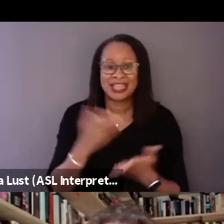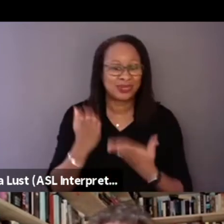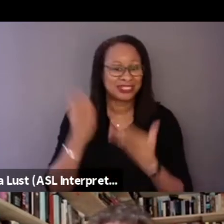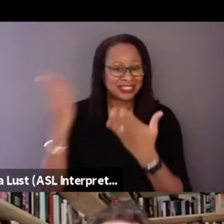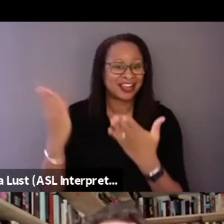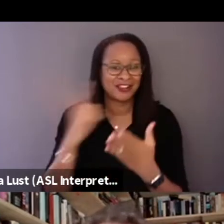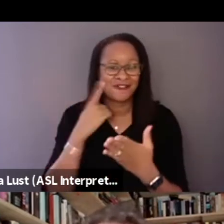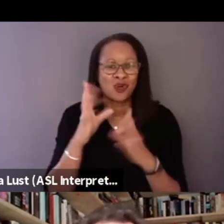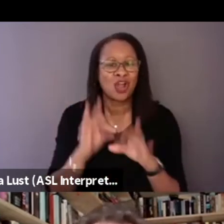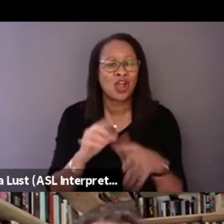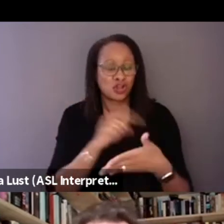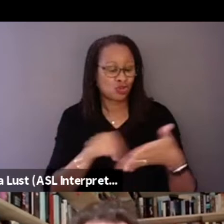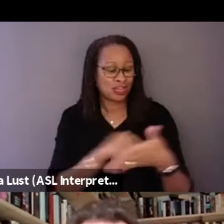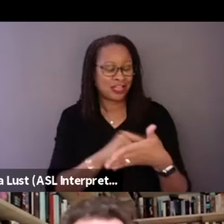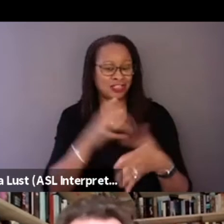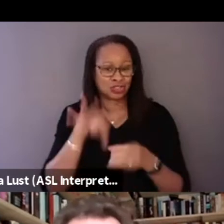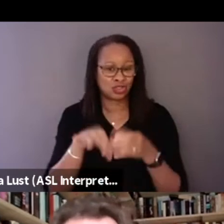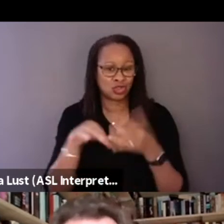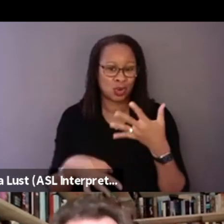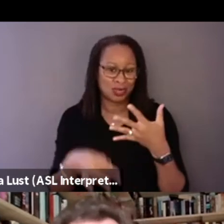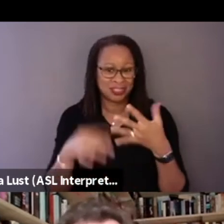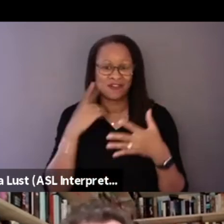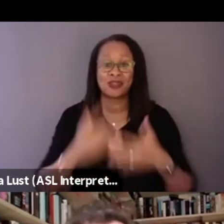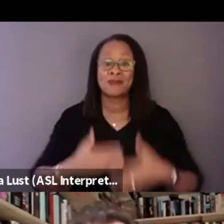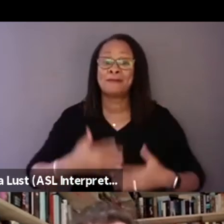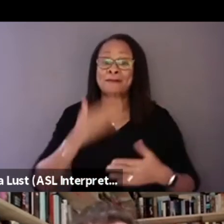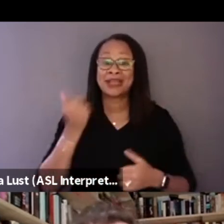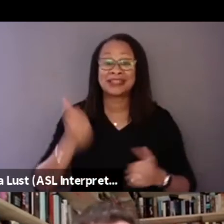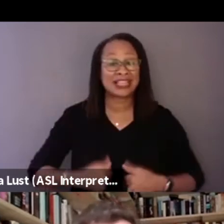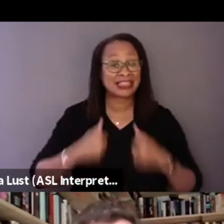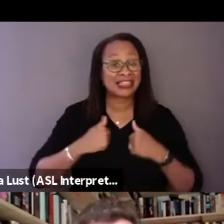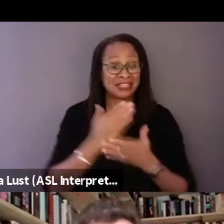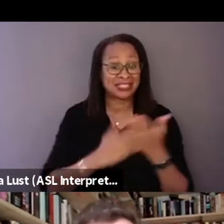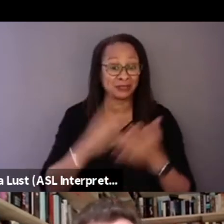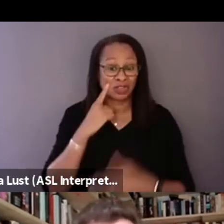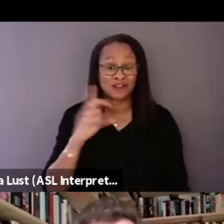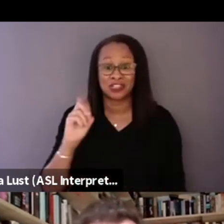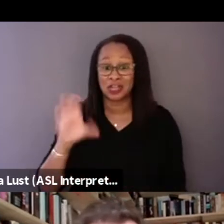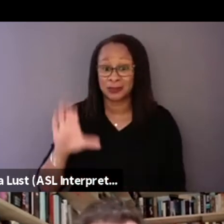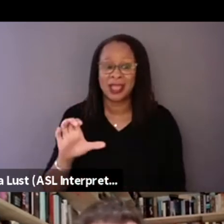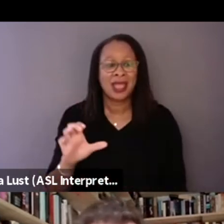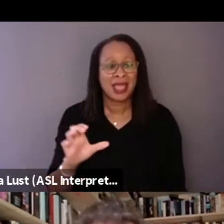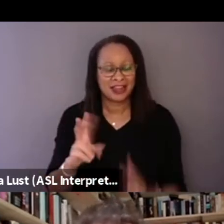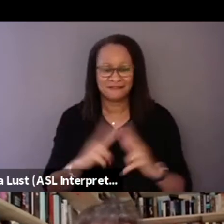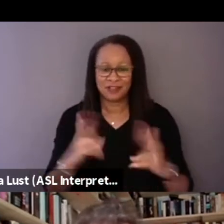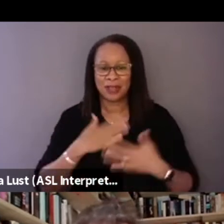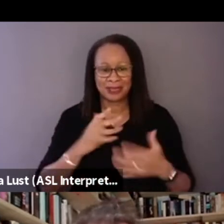for the Best Living Subject of a Documentary. And I'm very glad he's still with us to get that title